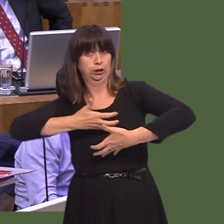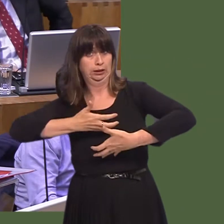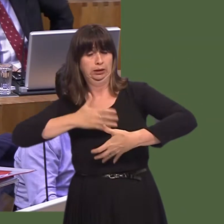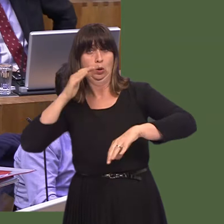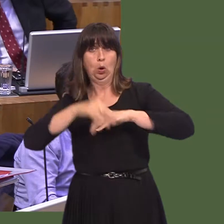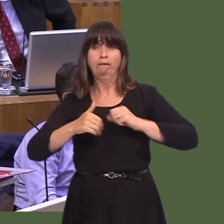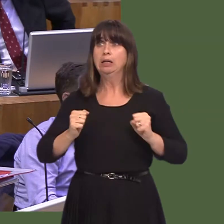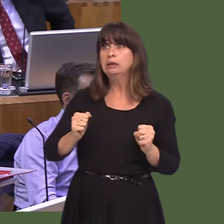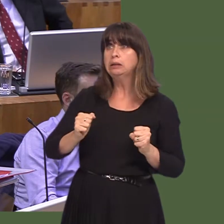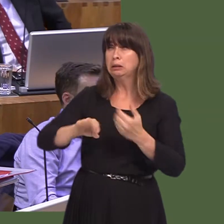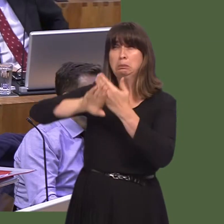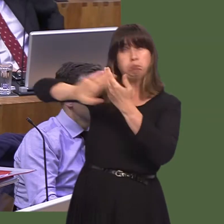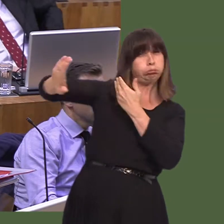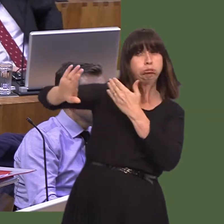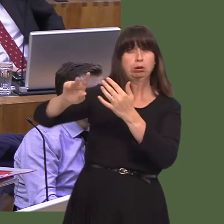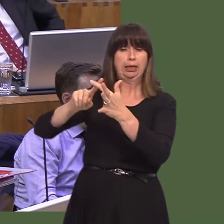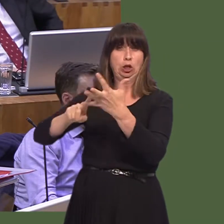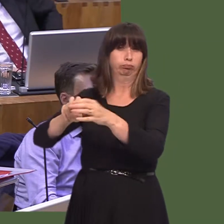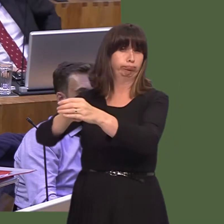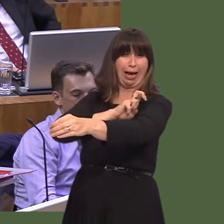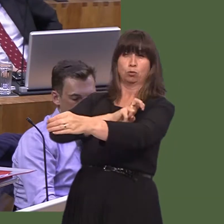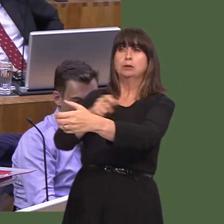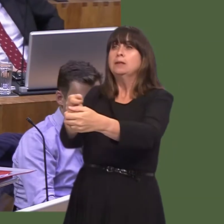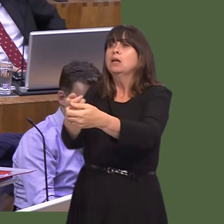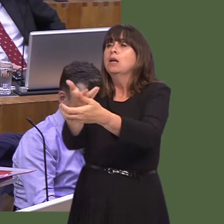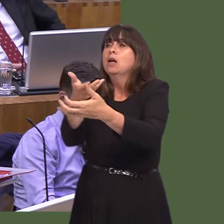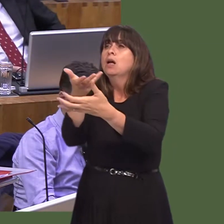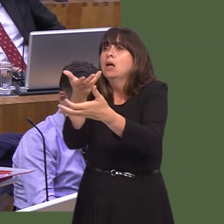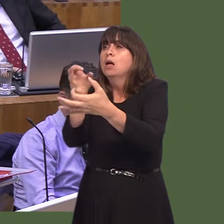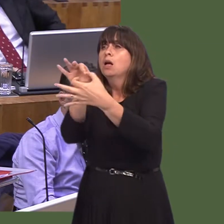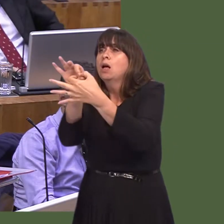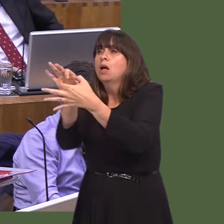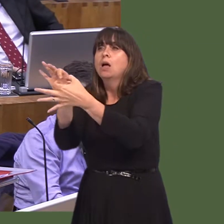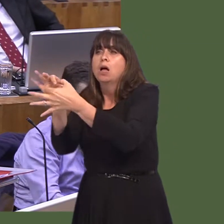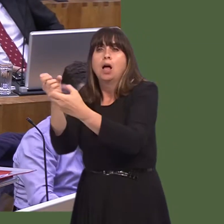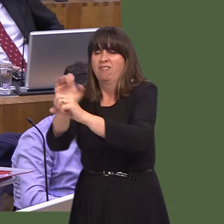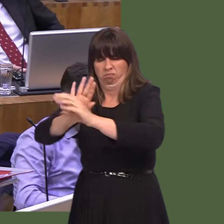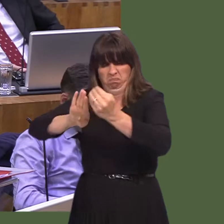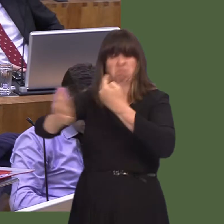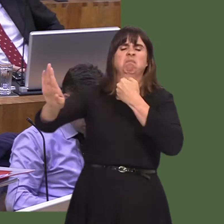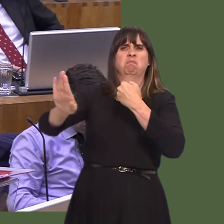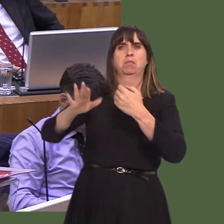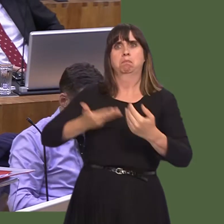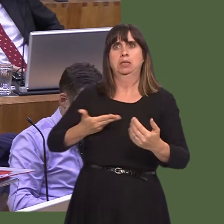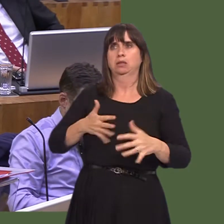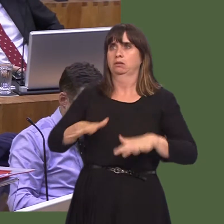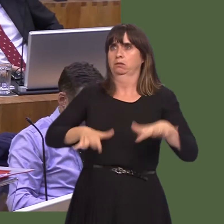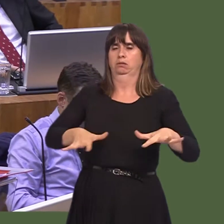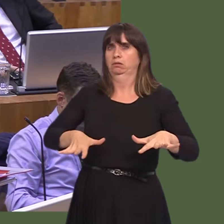about the prospect of a hard Brexit. We've heard Airbus say it, we've heard JLR say it, and heard others say it. For them, a hard Brexit doesn't work.